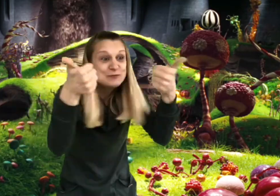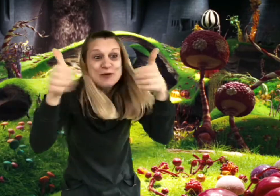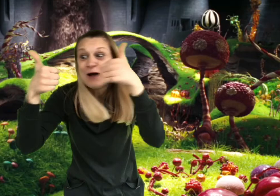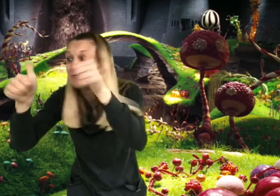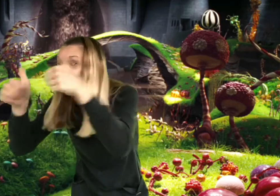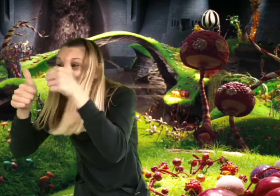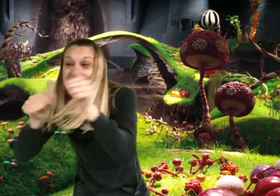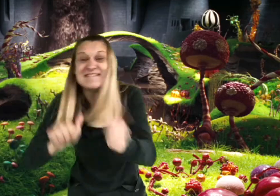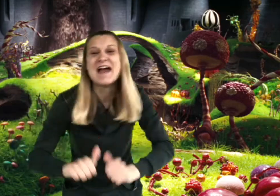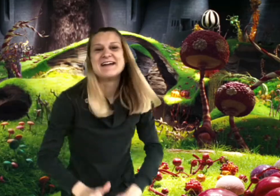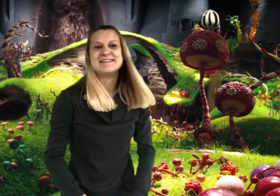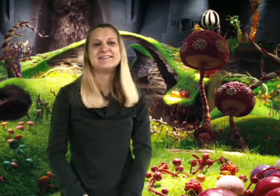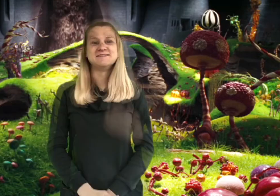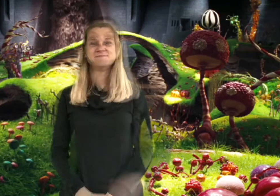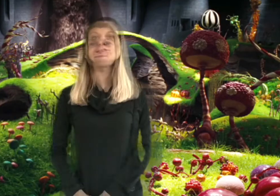Try it, I insist you!"